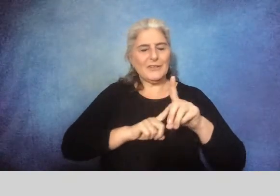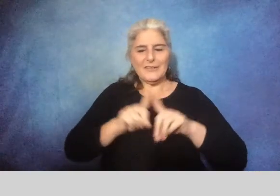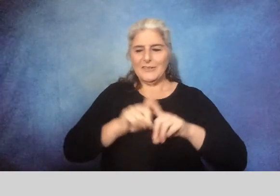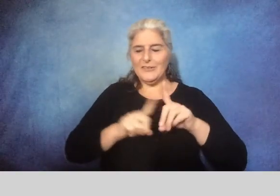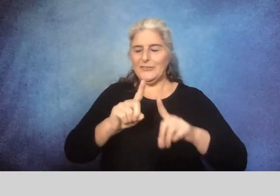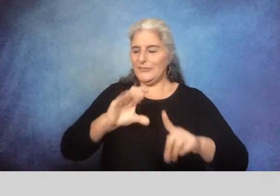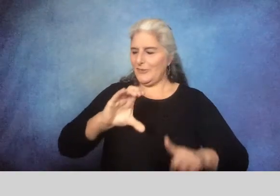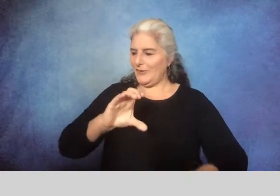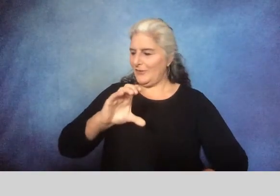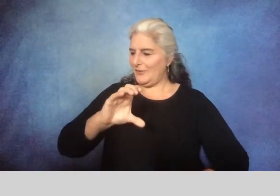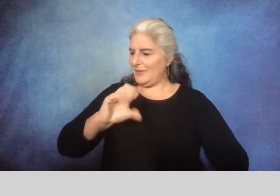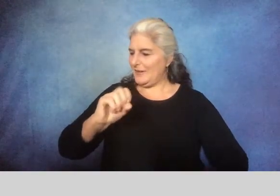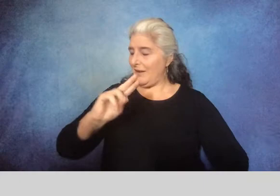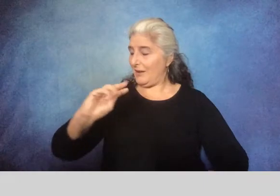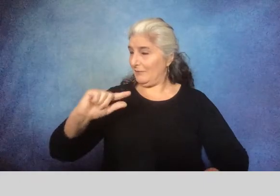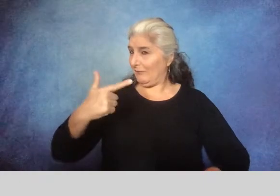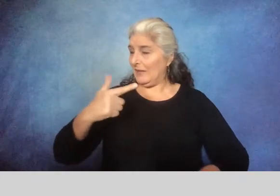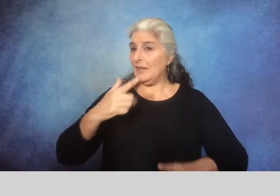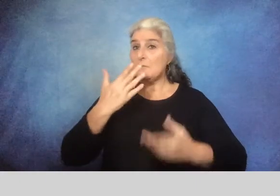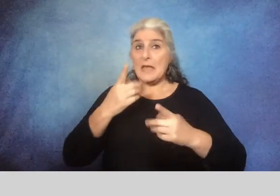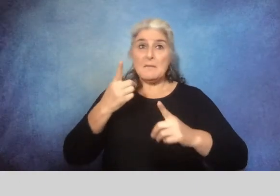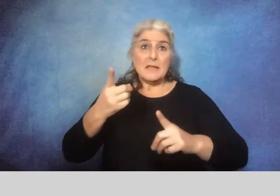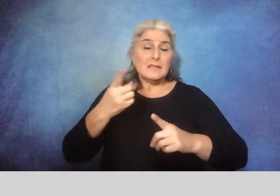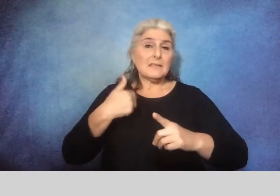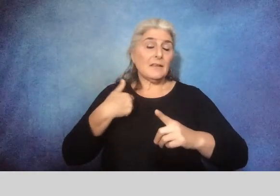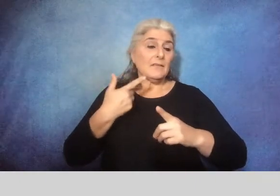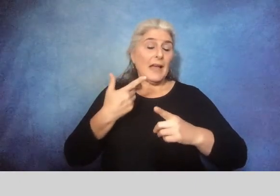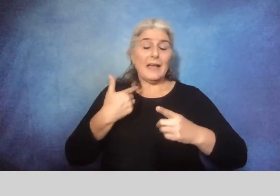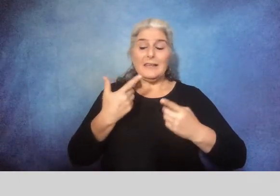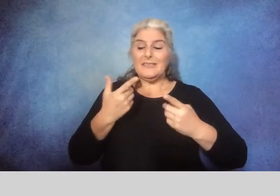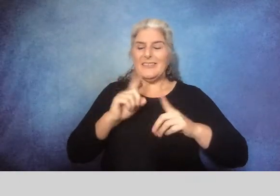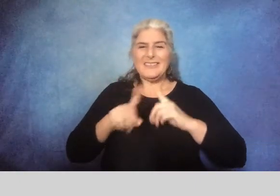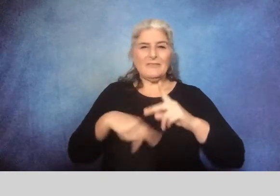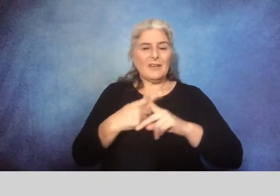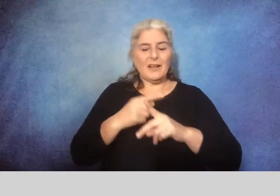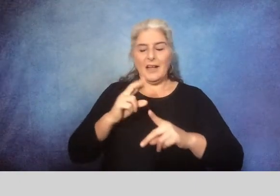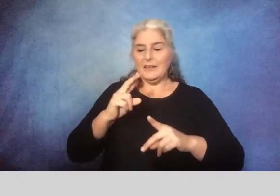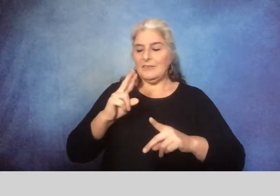because the plugin may have registered certain options.